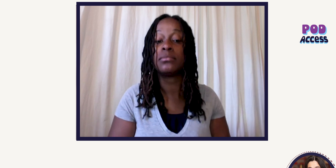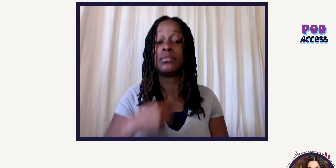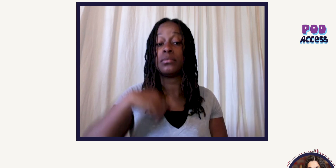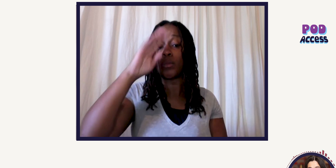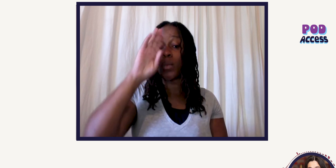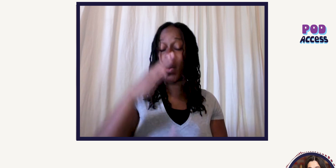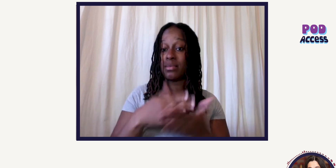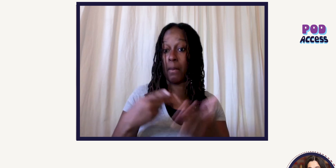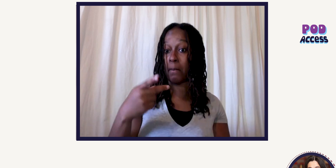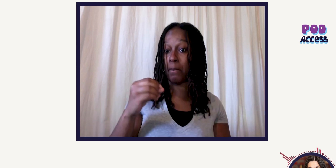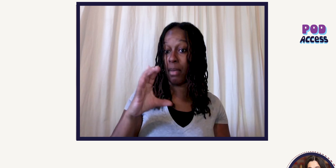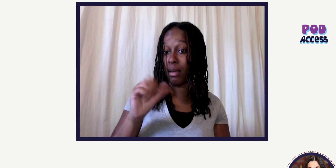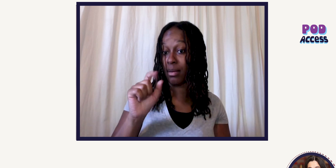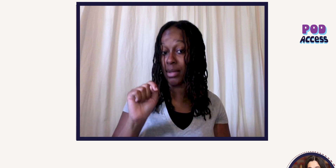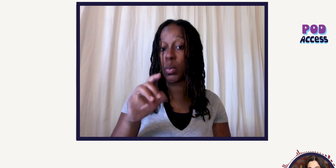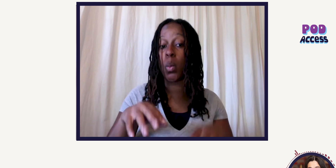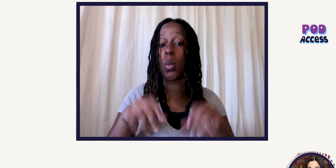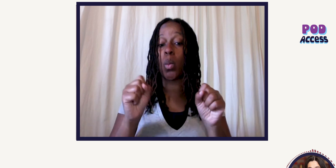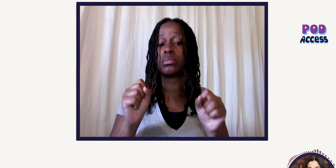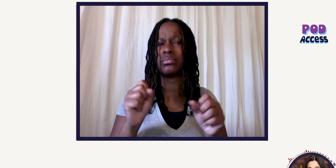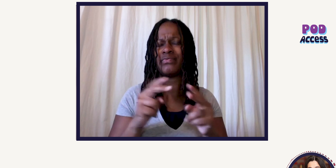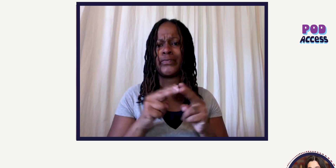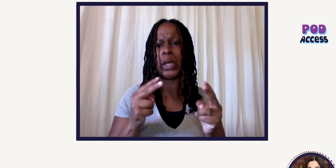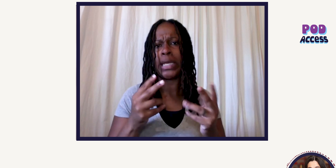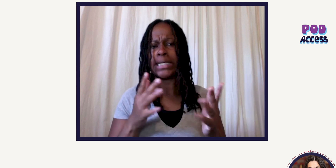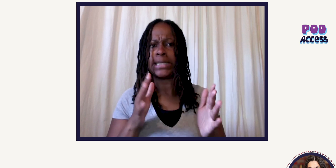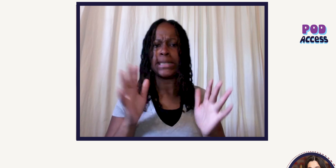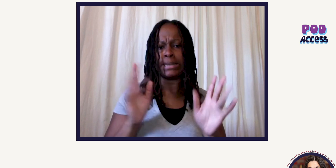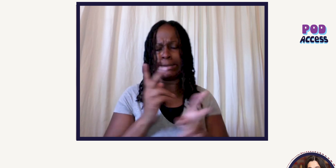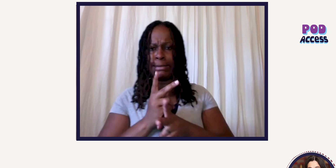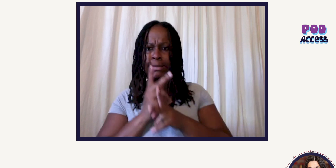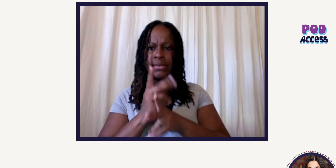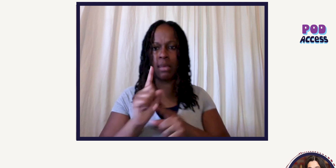I know some podcast hosts are very particular about whether they want that explicit label or not.